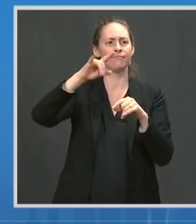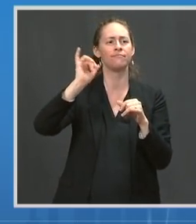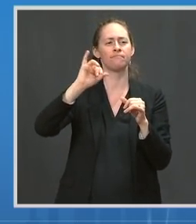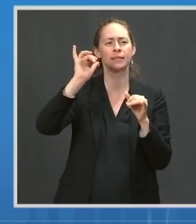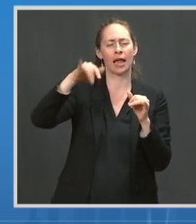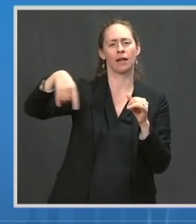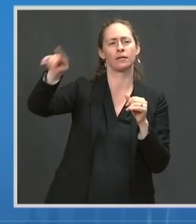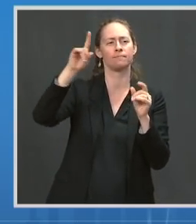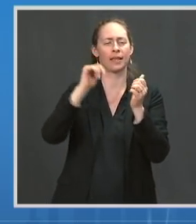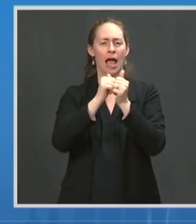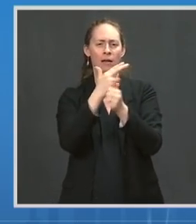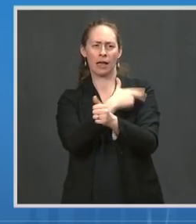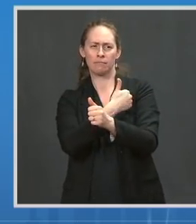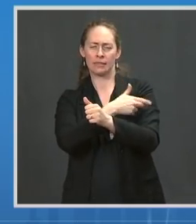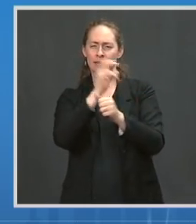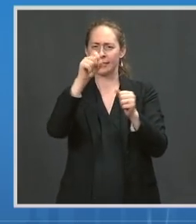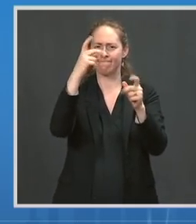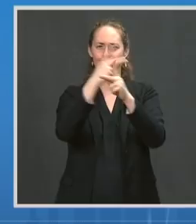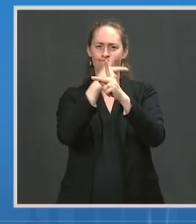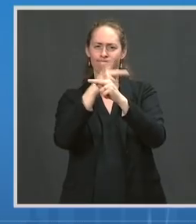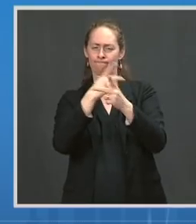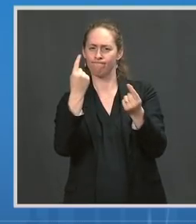And these are the combinations listed there: